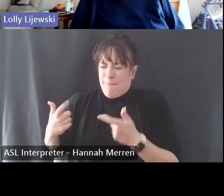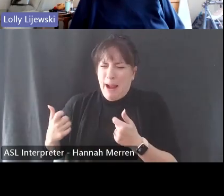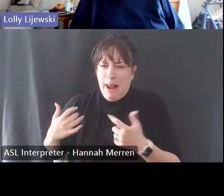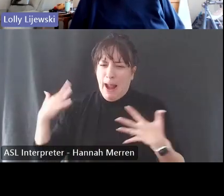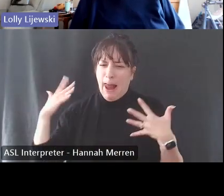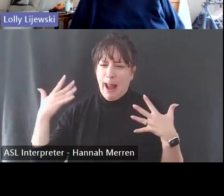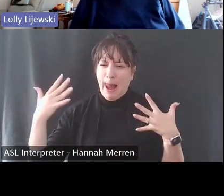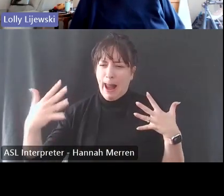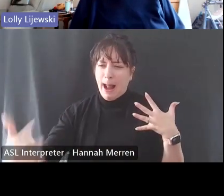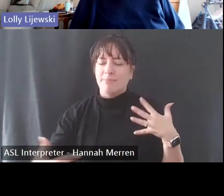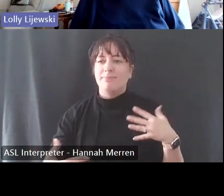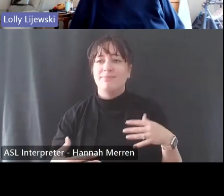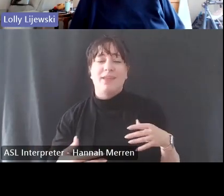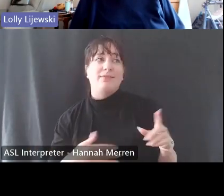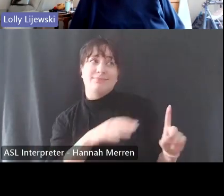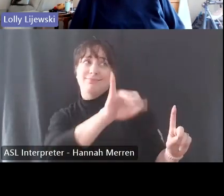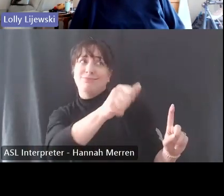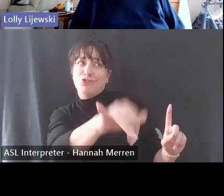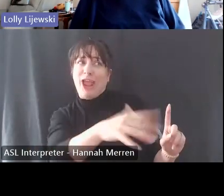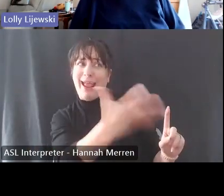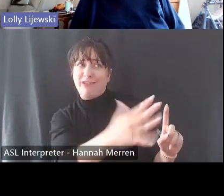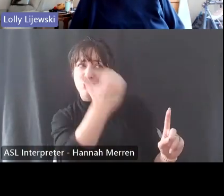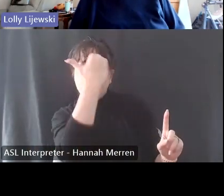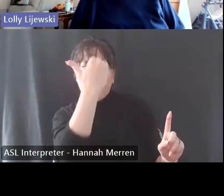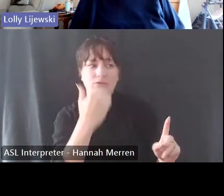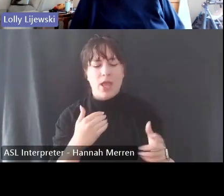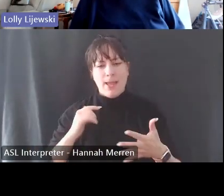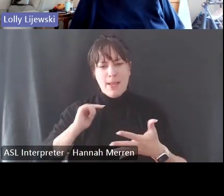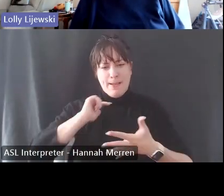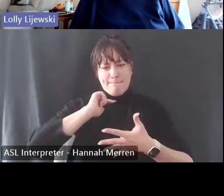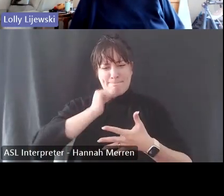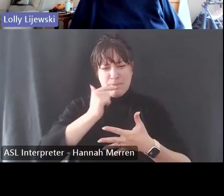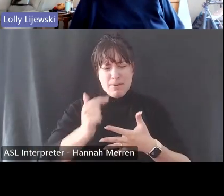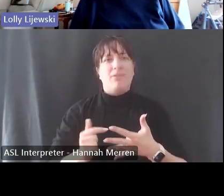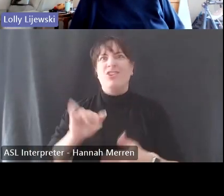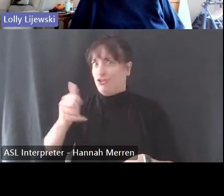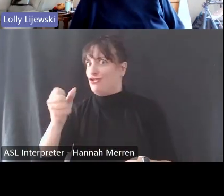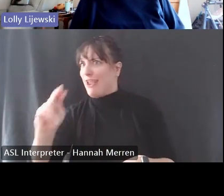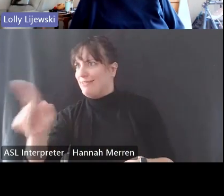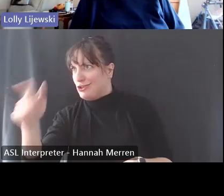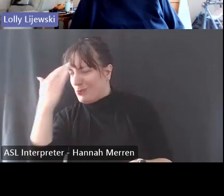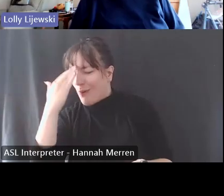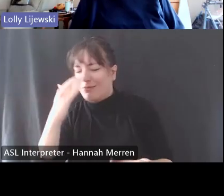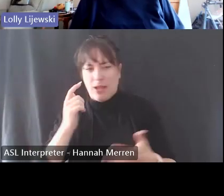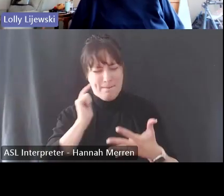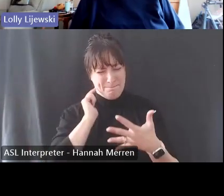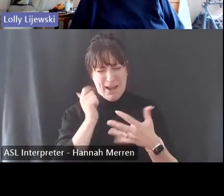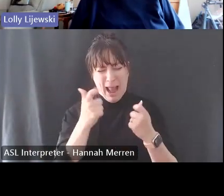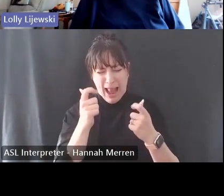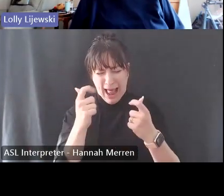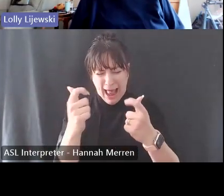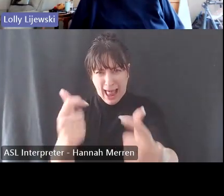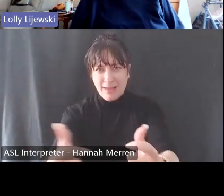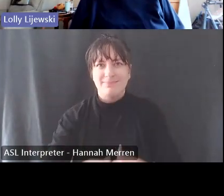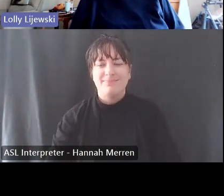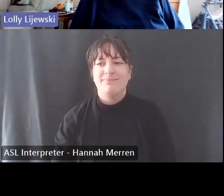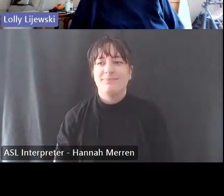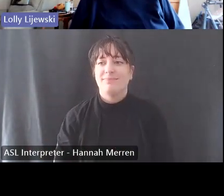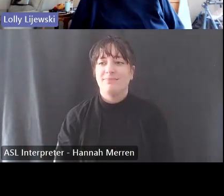Jake can tell-- at quite a rapid-- and Jason-- rapid speed, so yes. Wow.